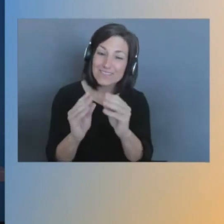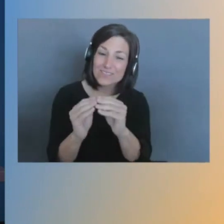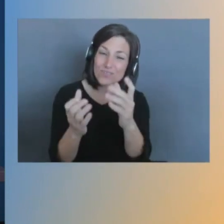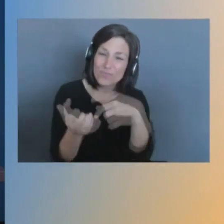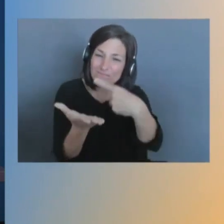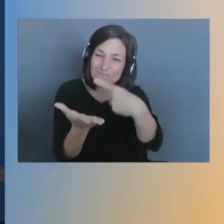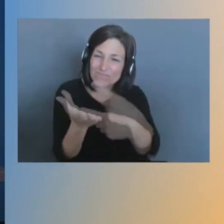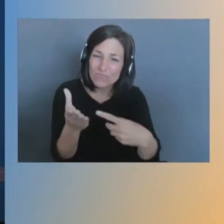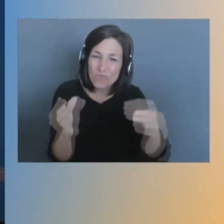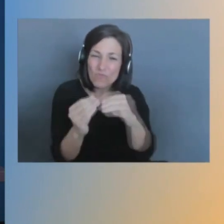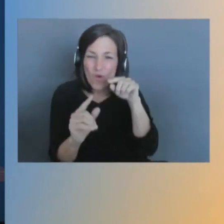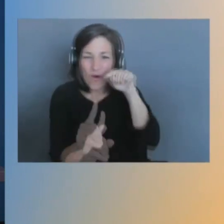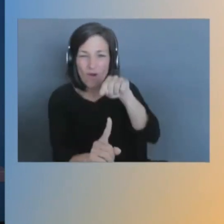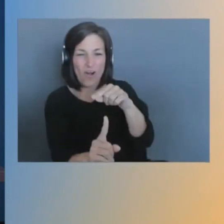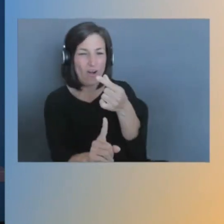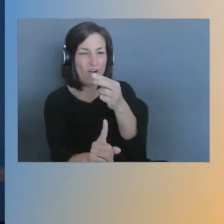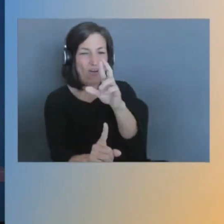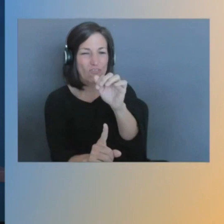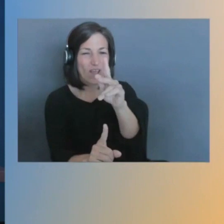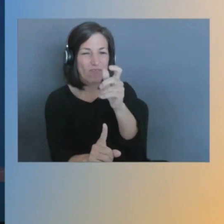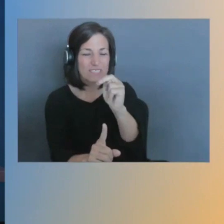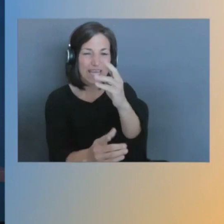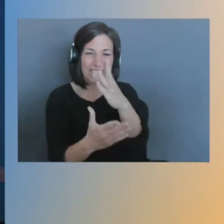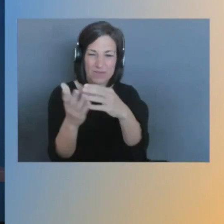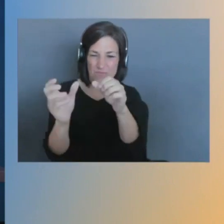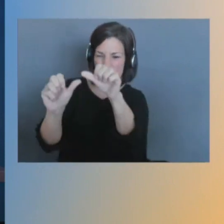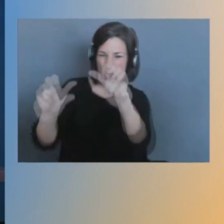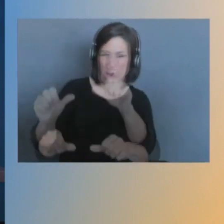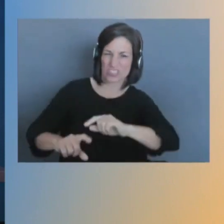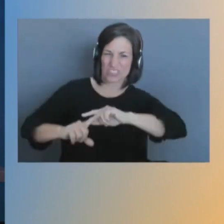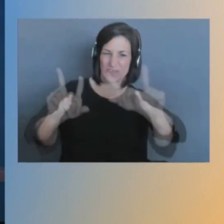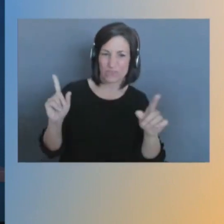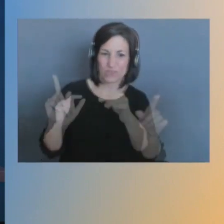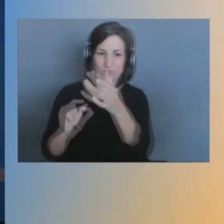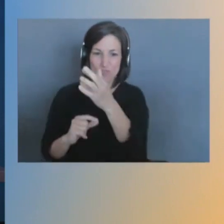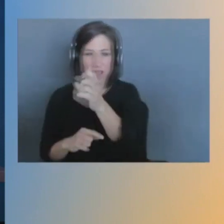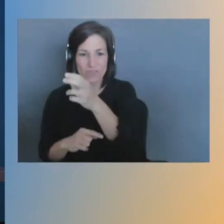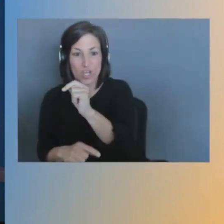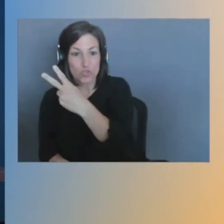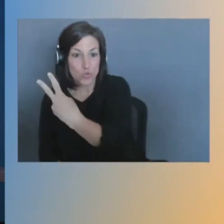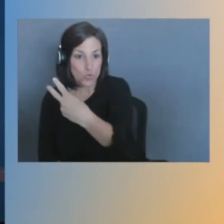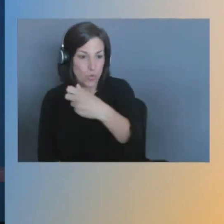and some of the architectural differentiators between Graviton2 and Graviton3. We have with us Stephanie and Arthur.